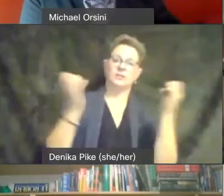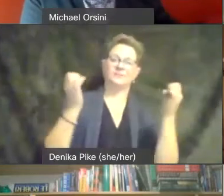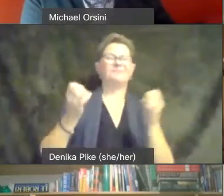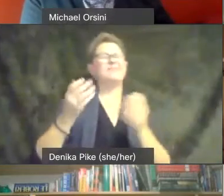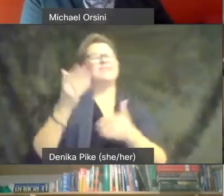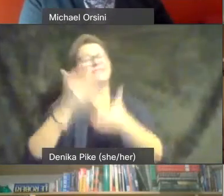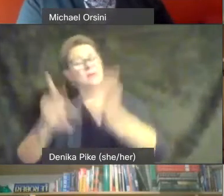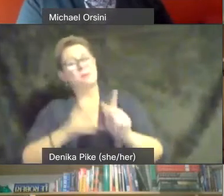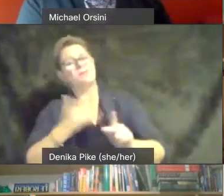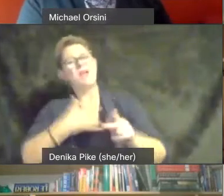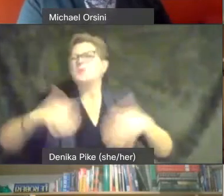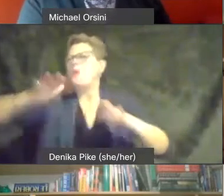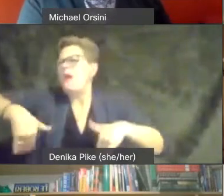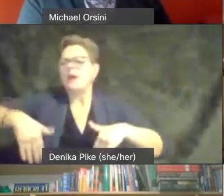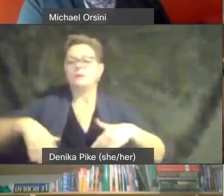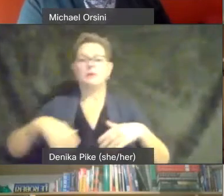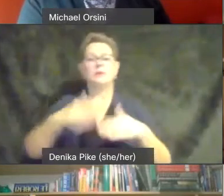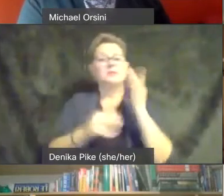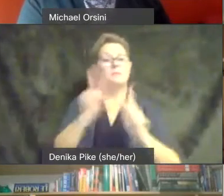It's just an arbitrary to pick this happens all the time.